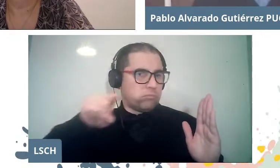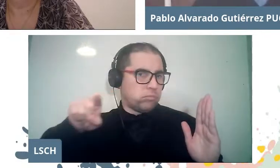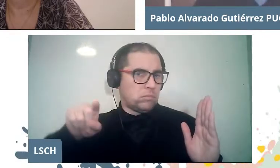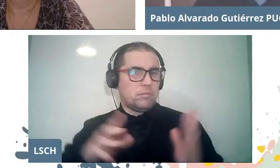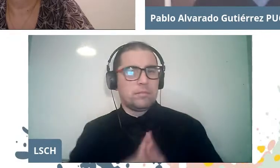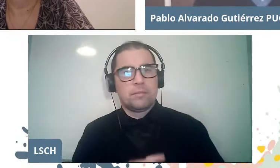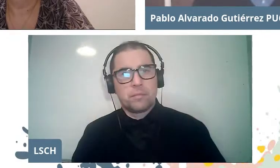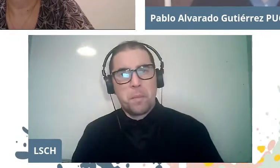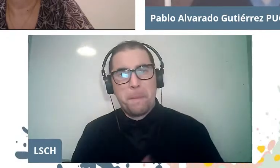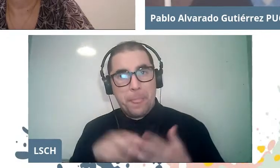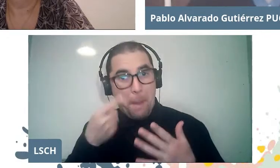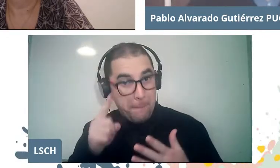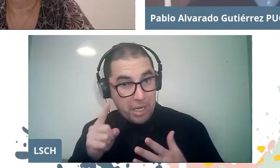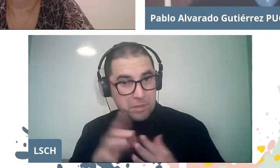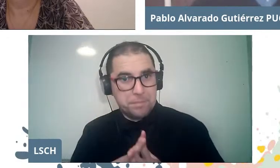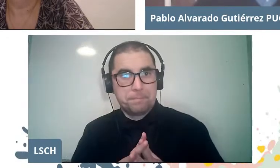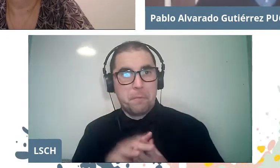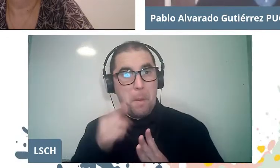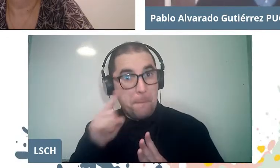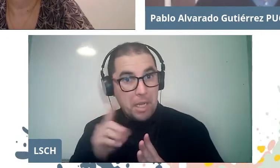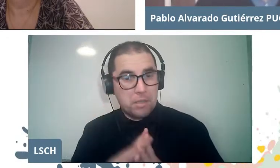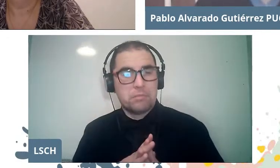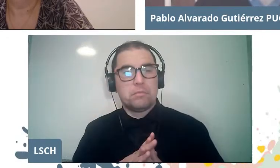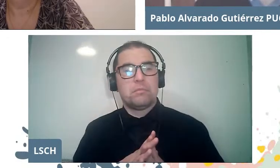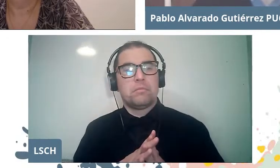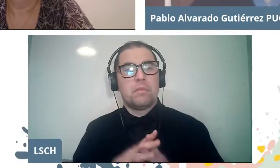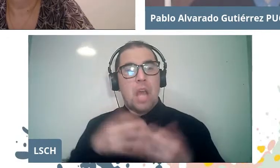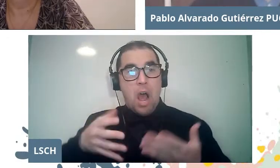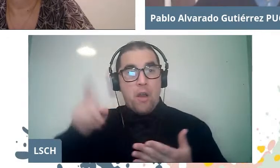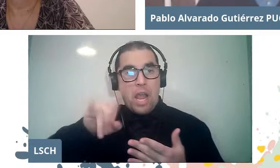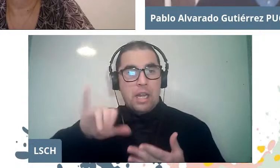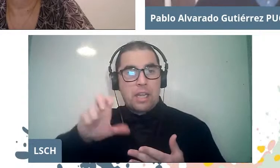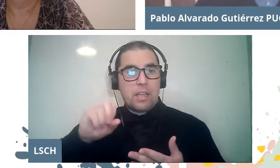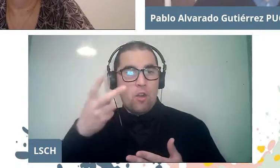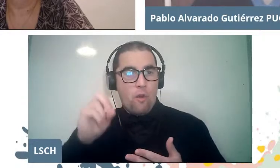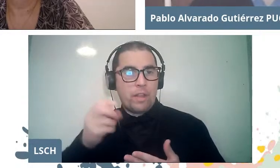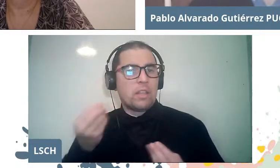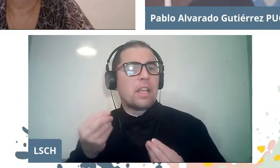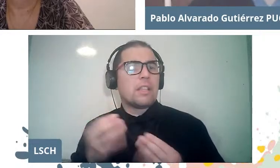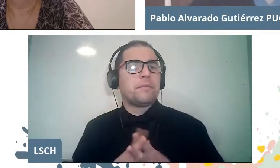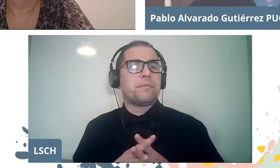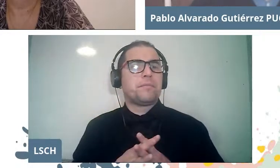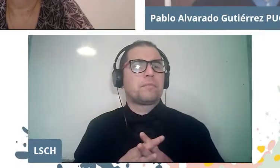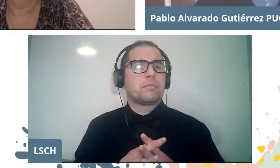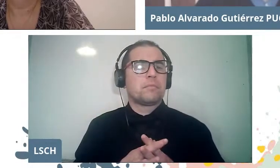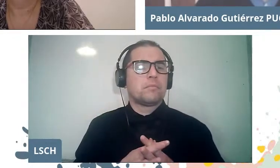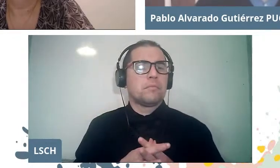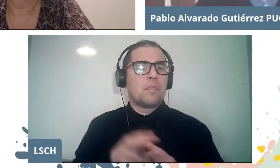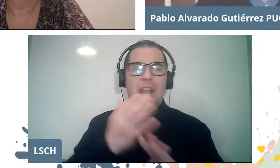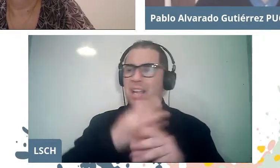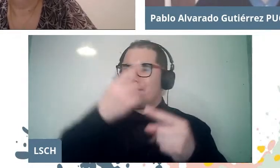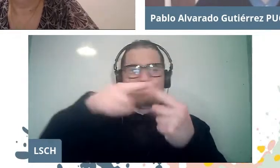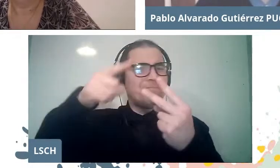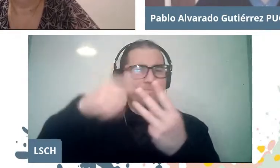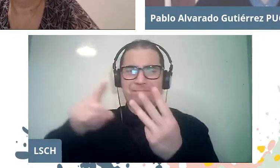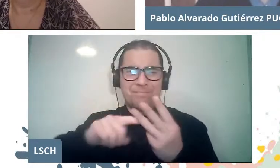However, if we look at the 20th century, we will find a multiplicity of currents,